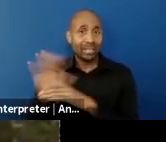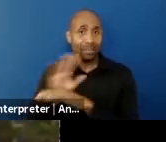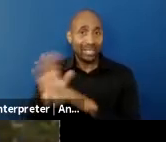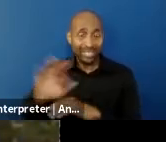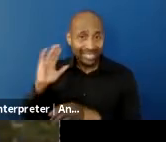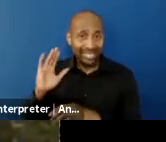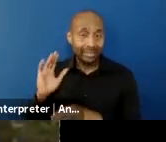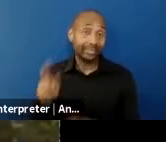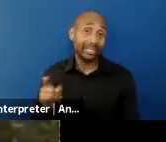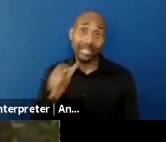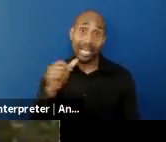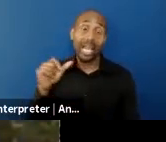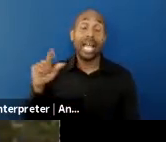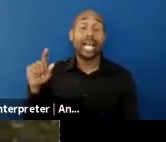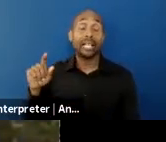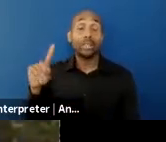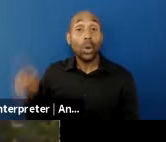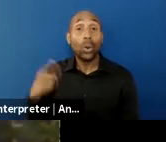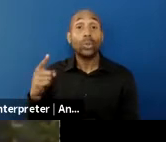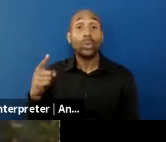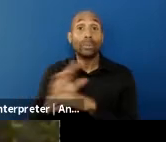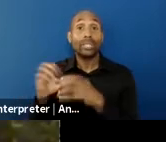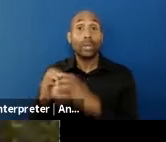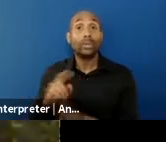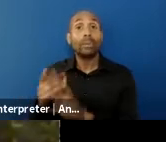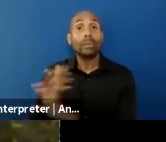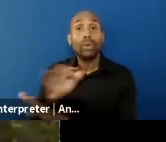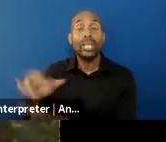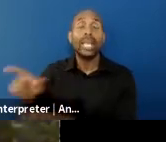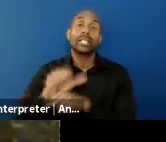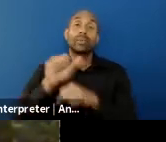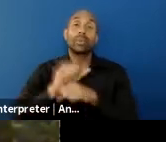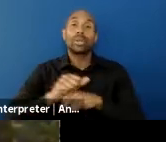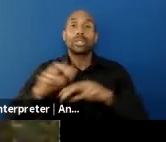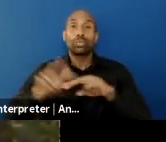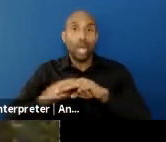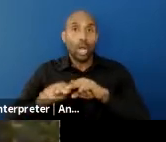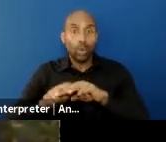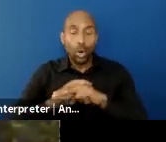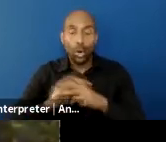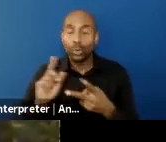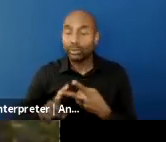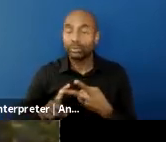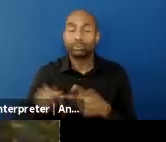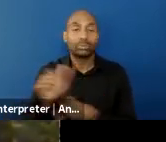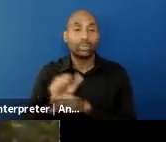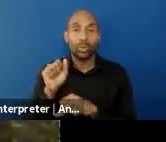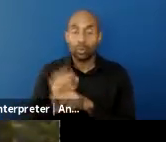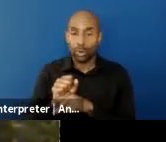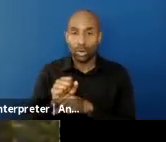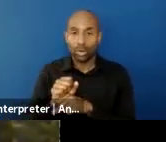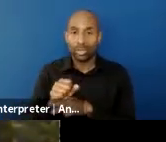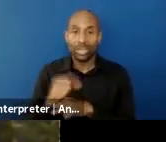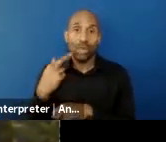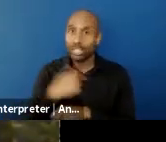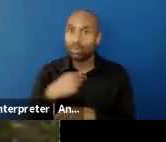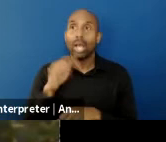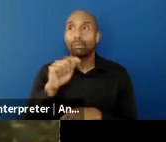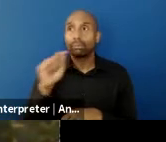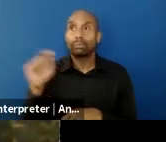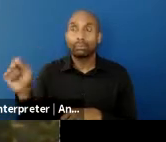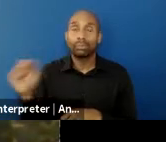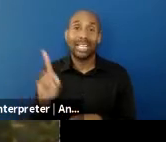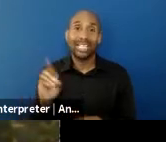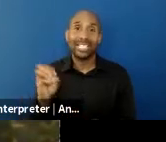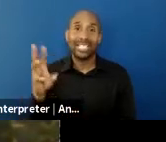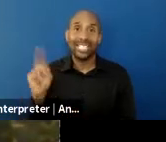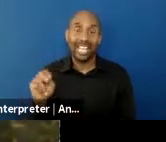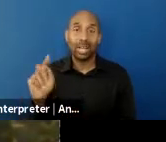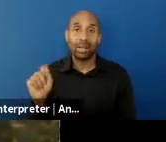Before he became a business owner, he worked on the railroad, in restaurants downtown.